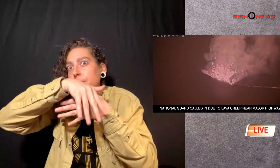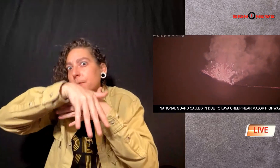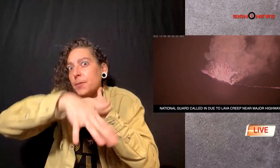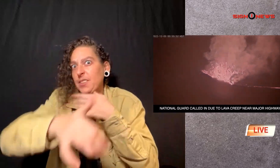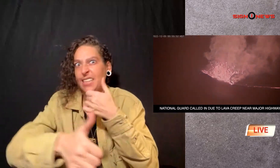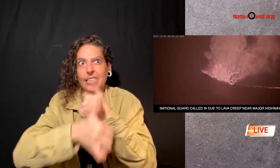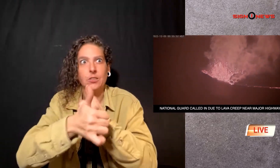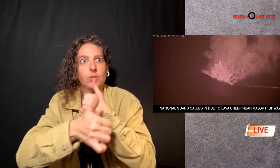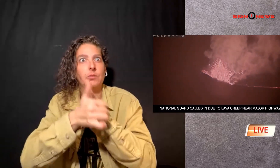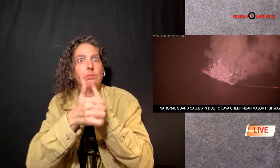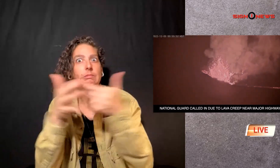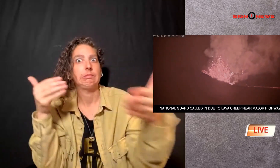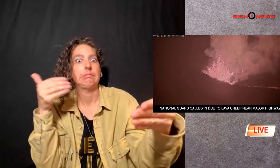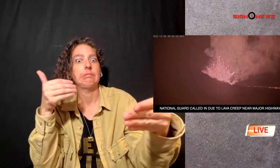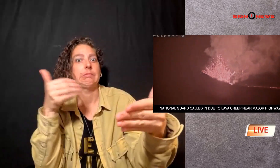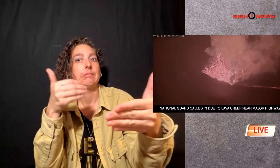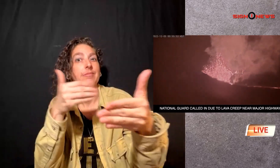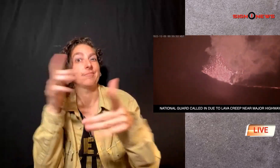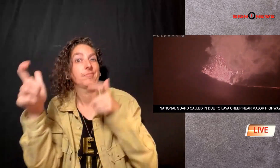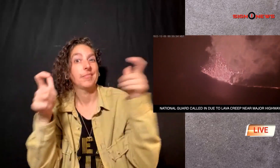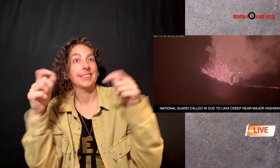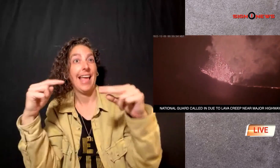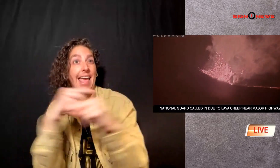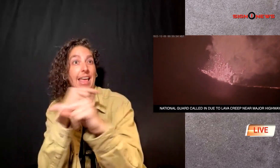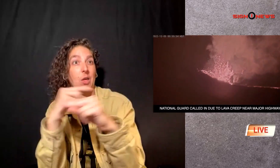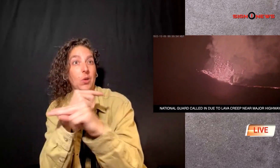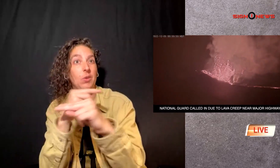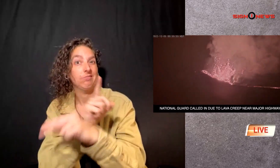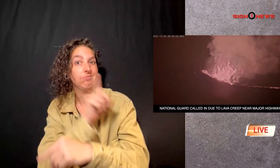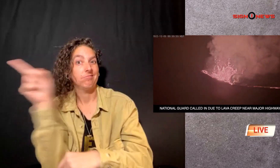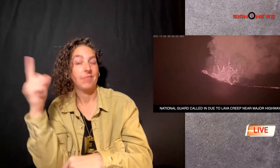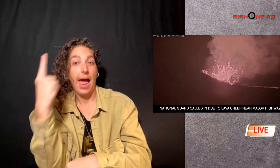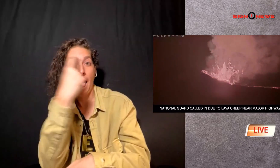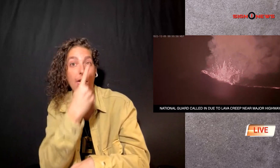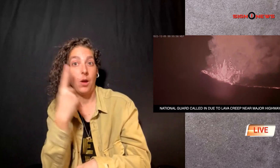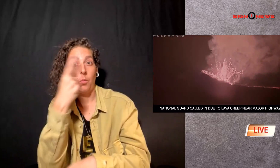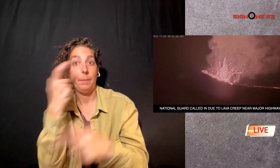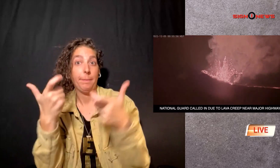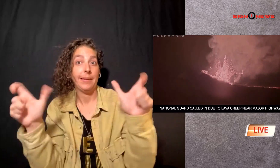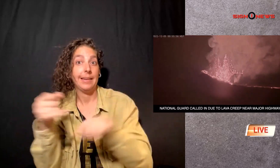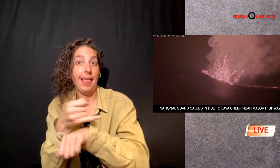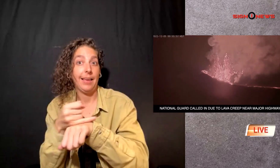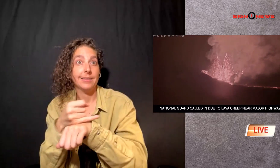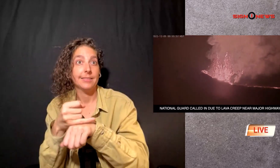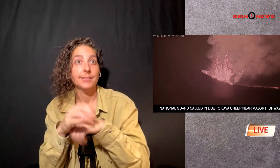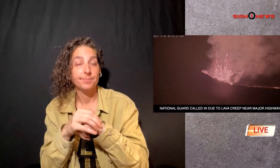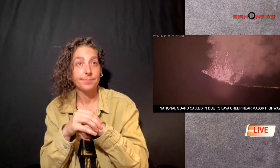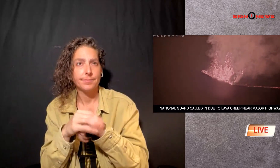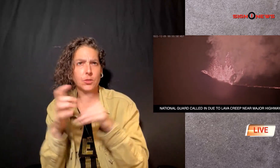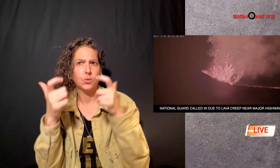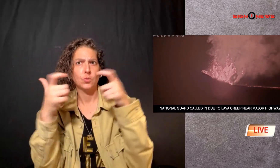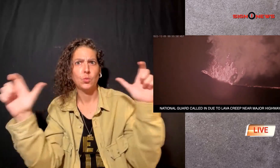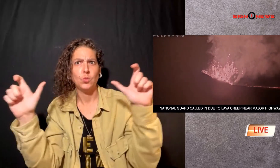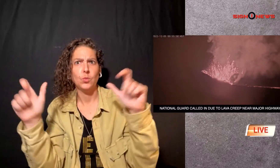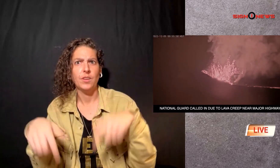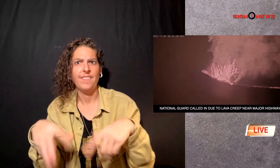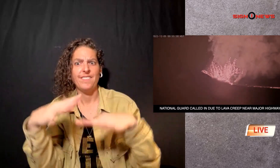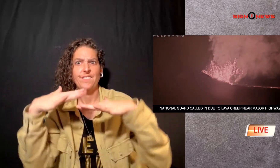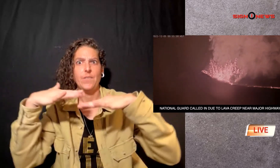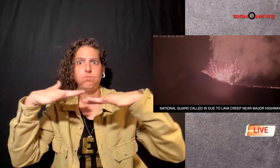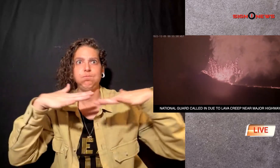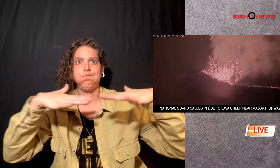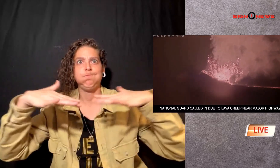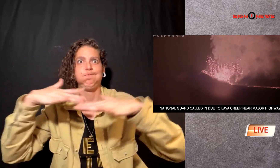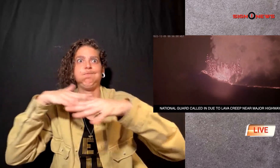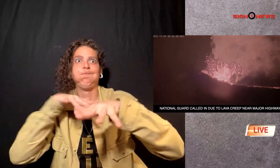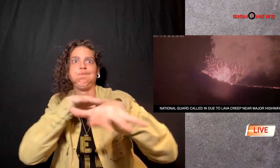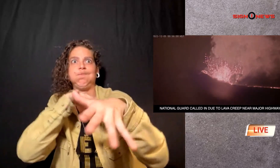to a major highway on Hawaii's Big Island huge fountains of lava have been shooting